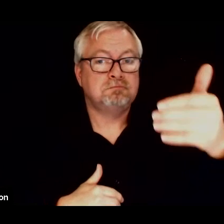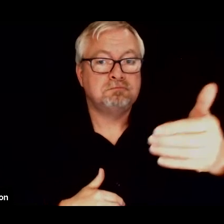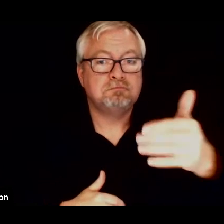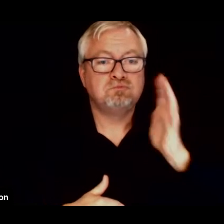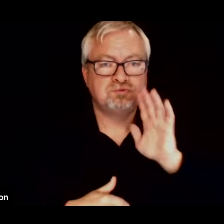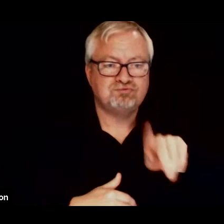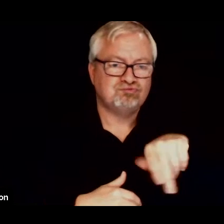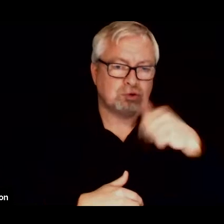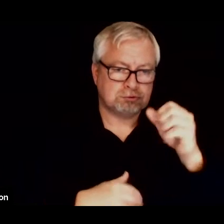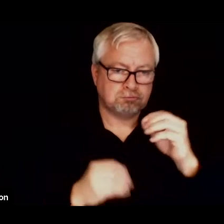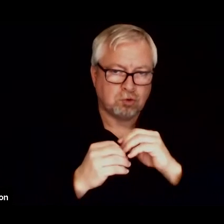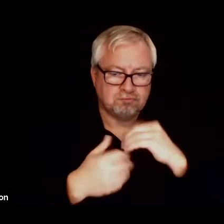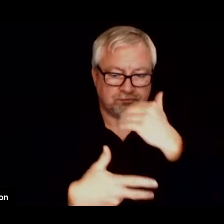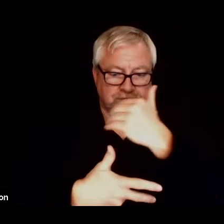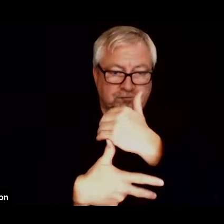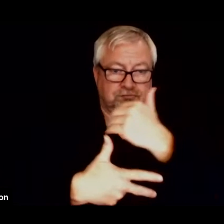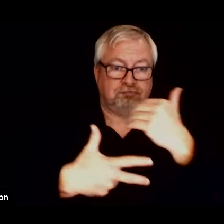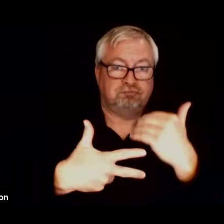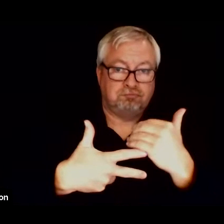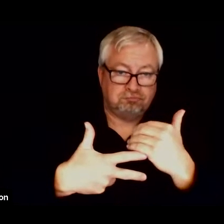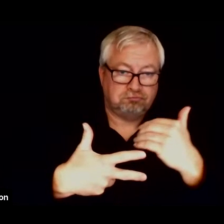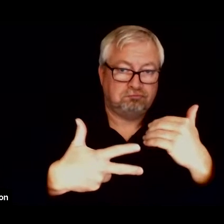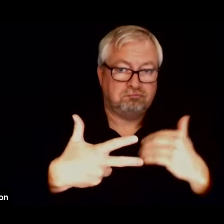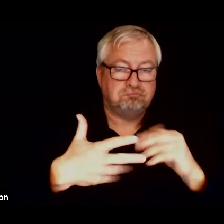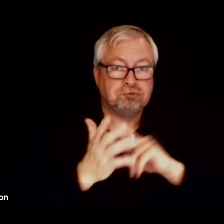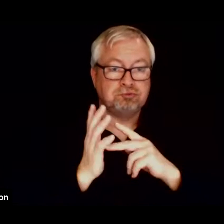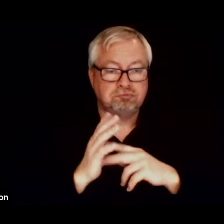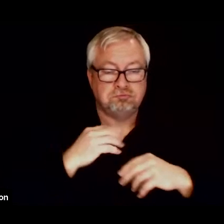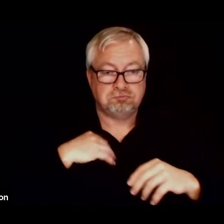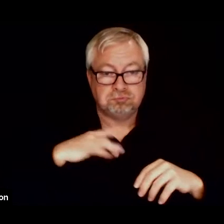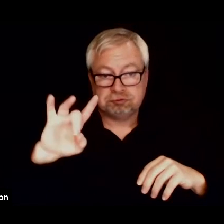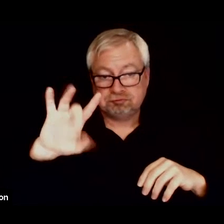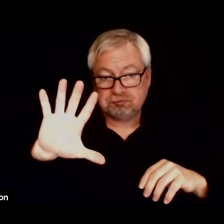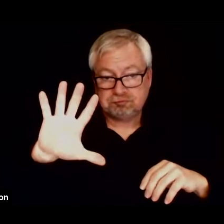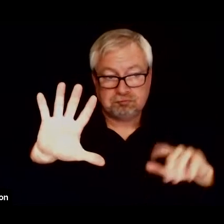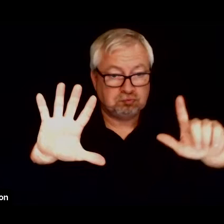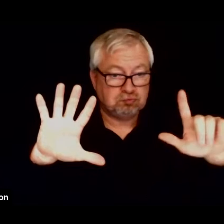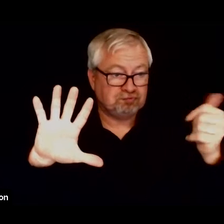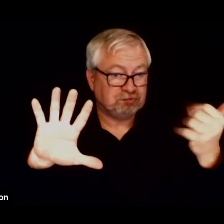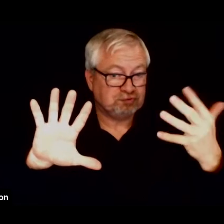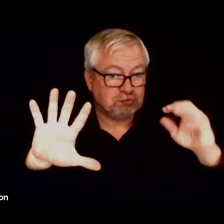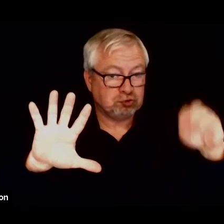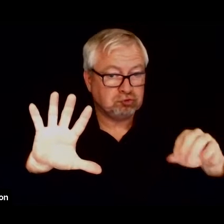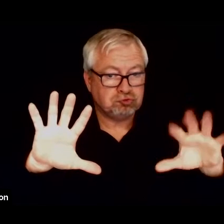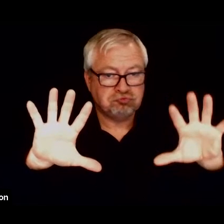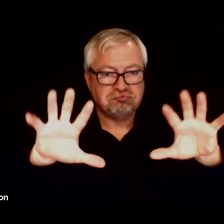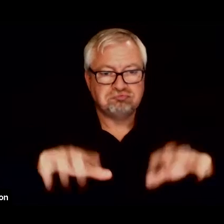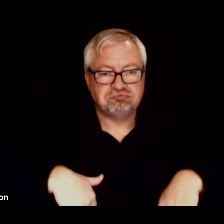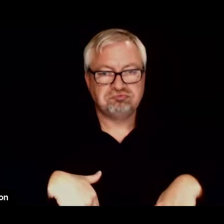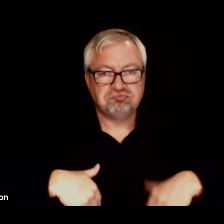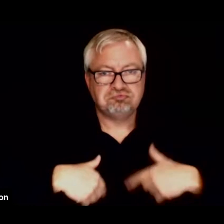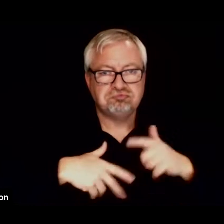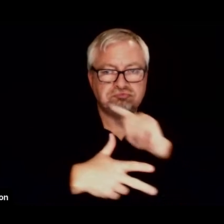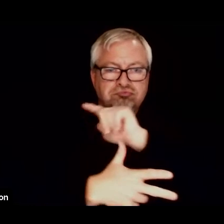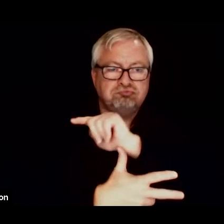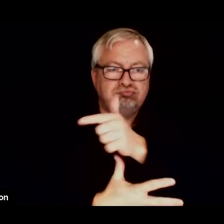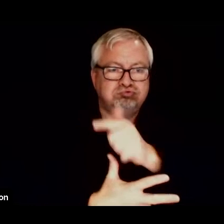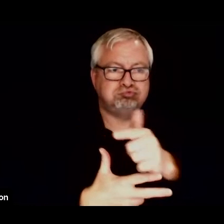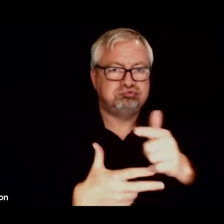focusing on an employee employer-based situation then yes the intent is both that the proportion